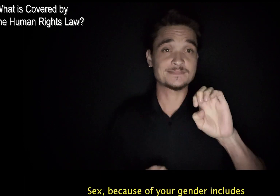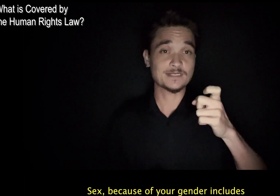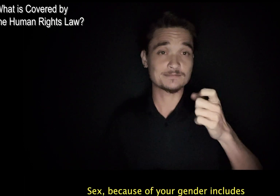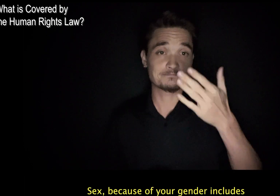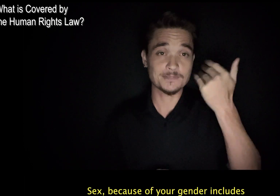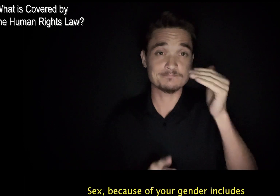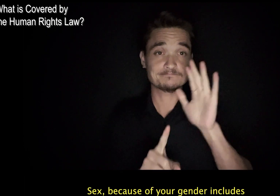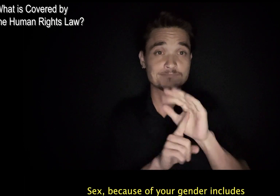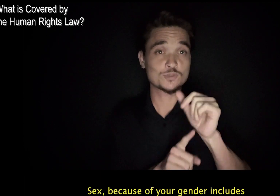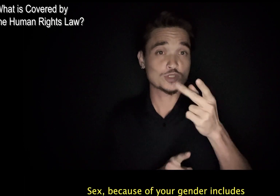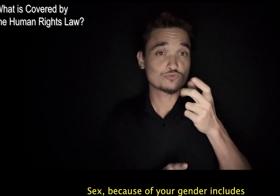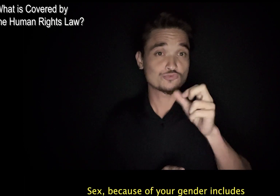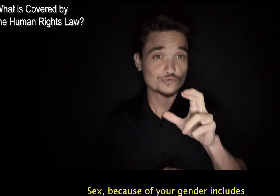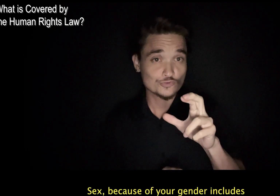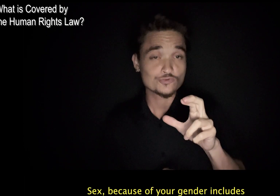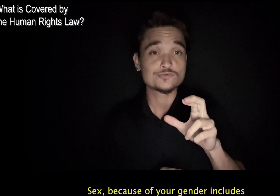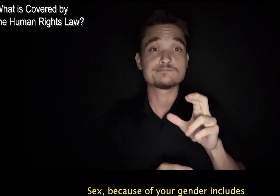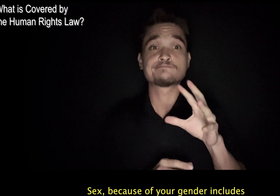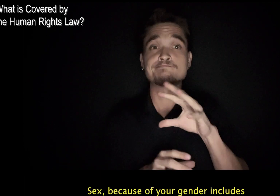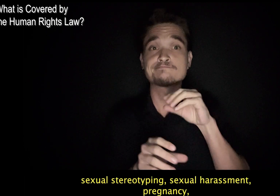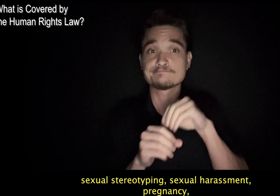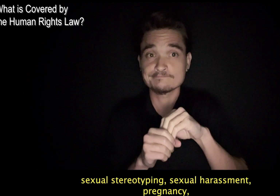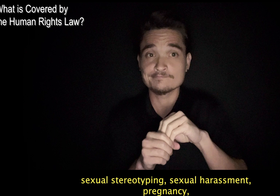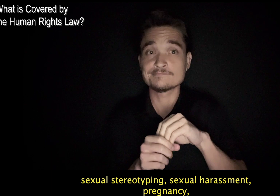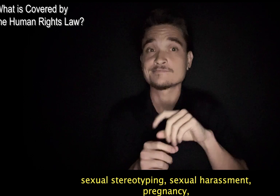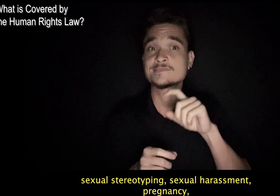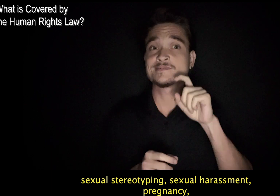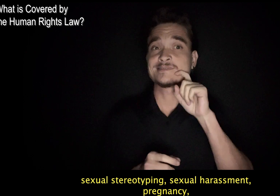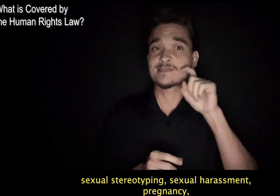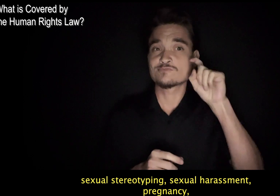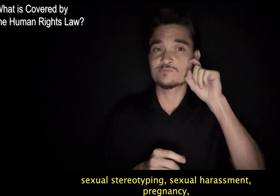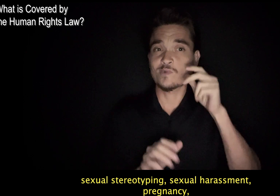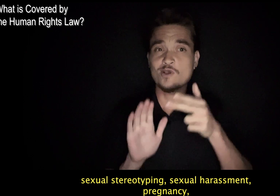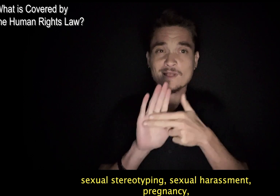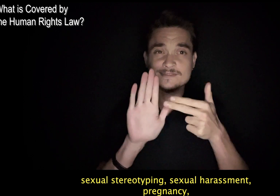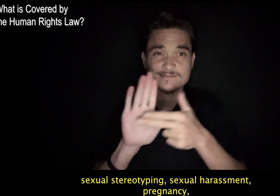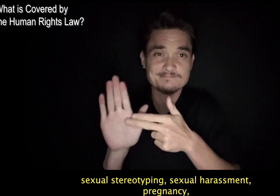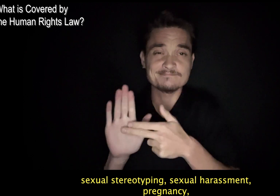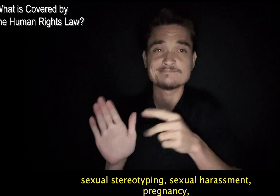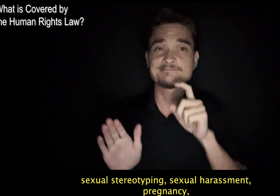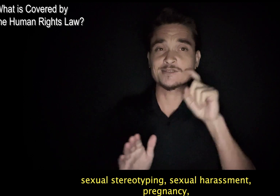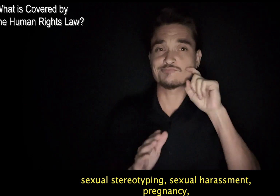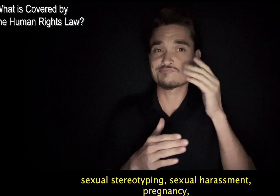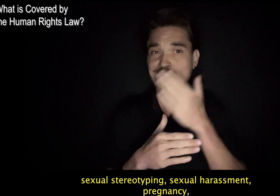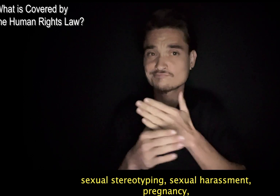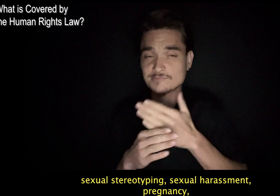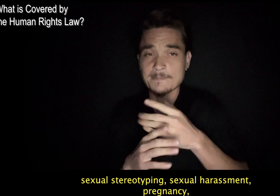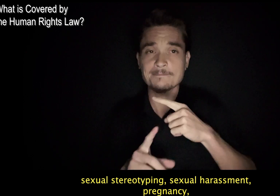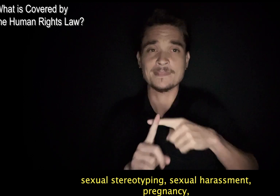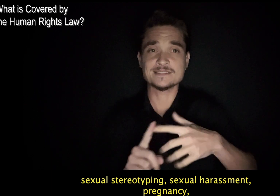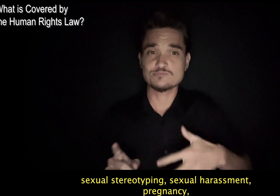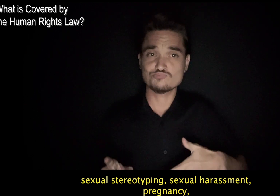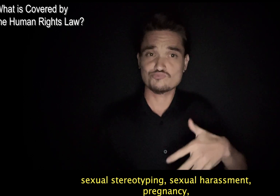Sex, because of your gender includes sexual stereotyping, sexual harassment, pregnancy,